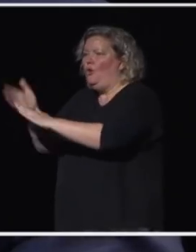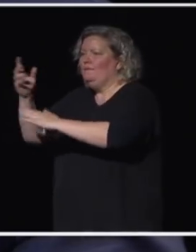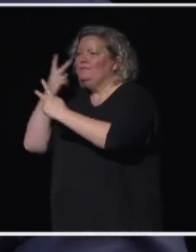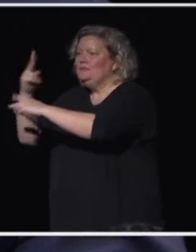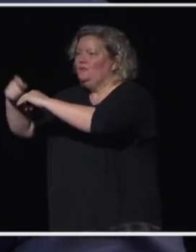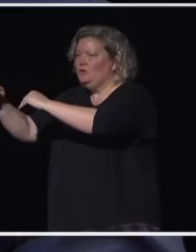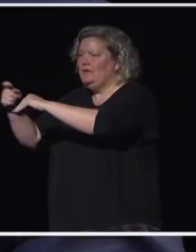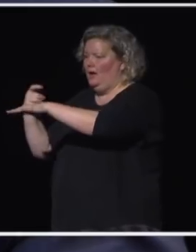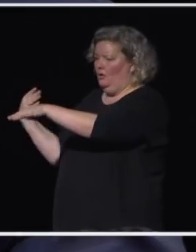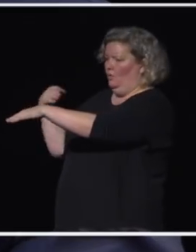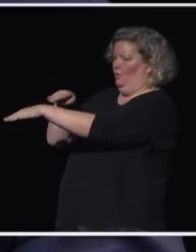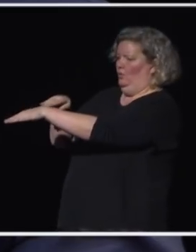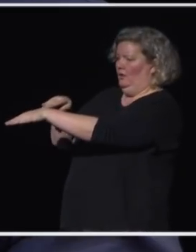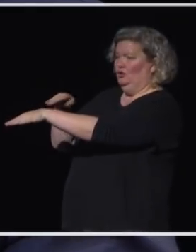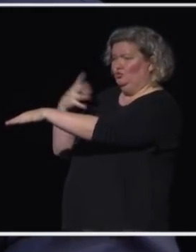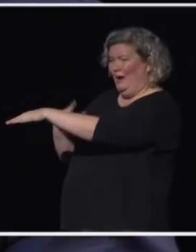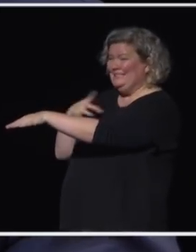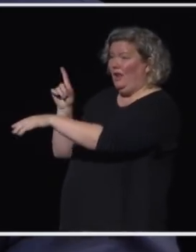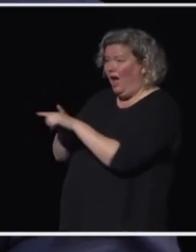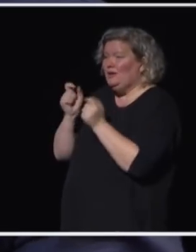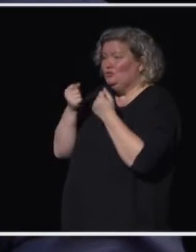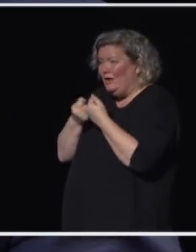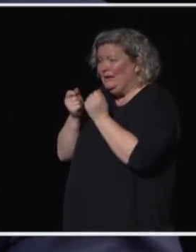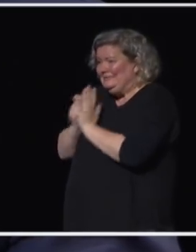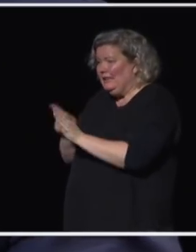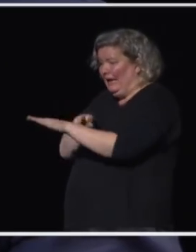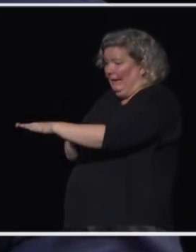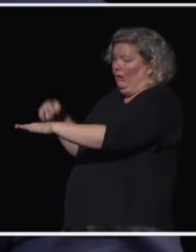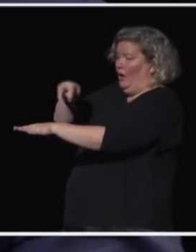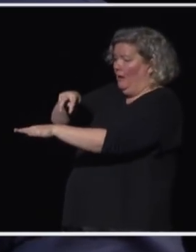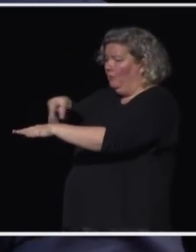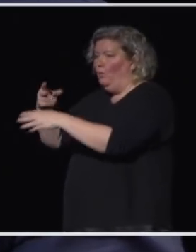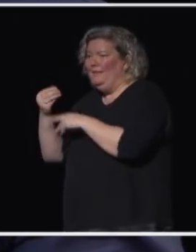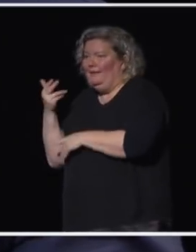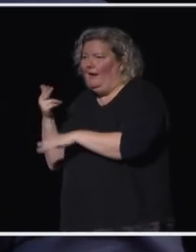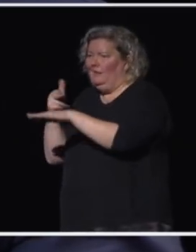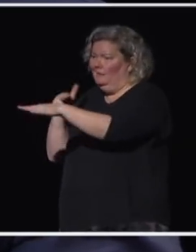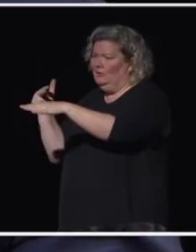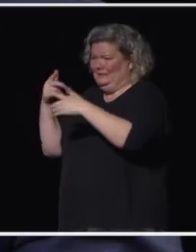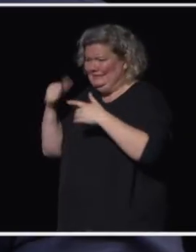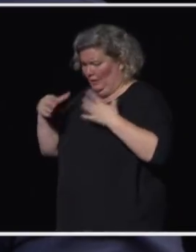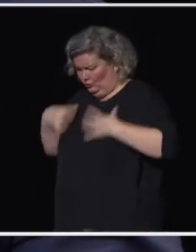out of your car as the cop did with his gun drawn and pointed at Prince, no badge shown,